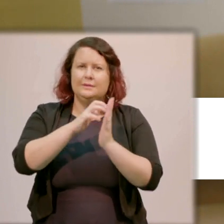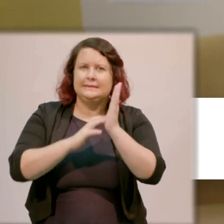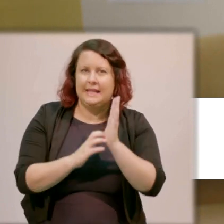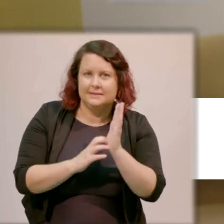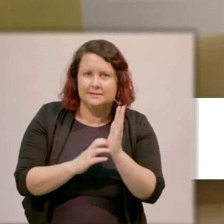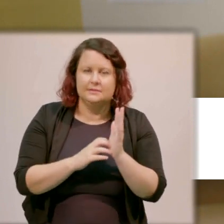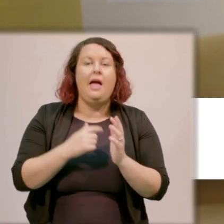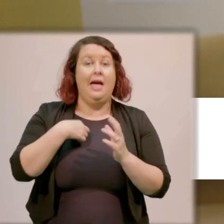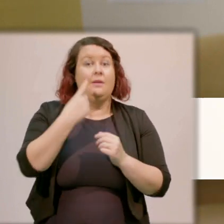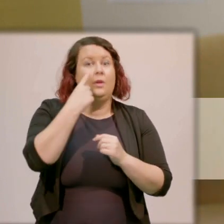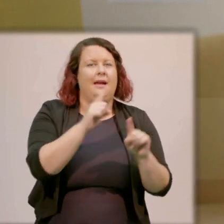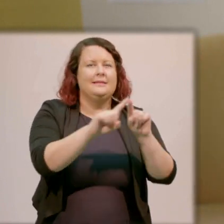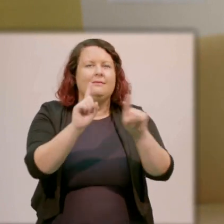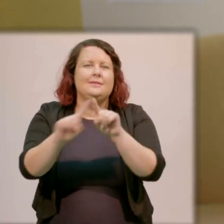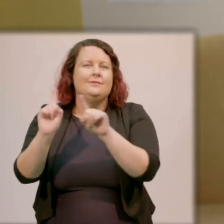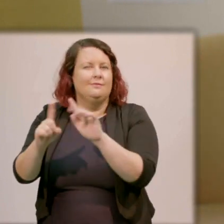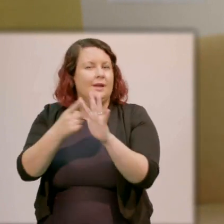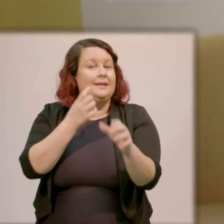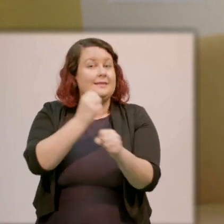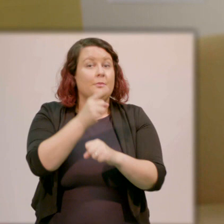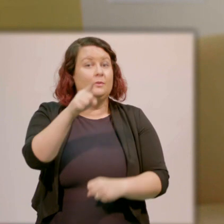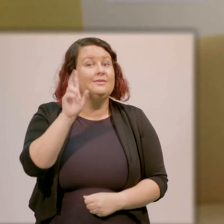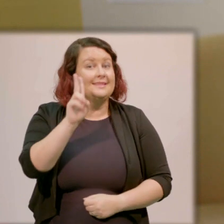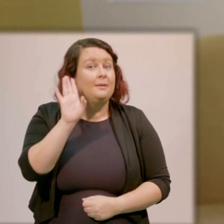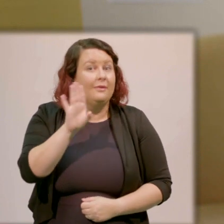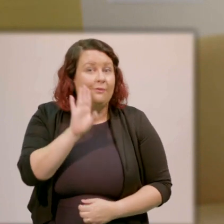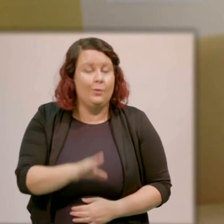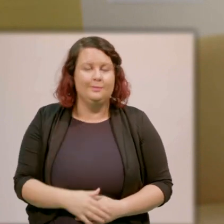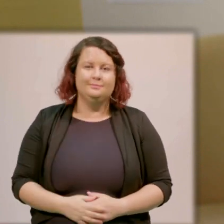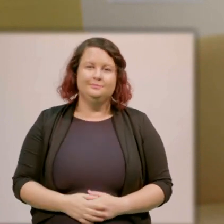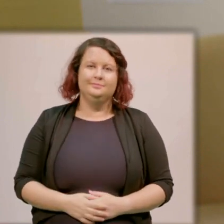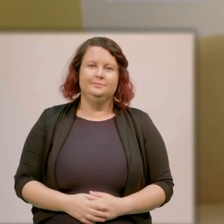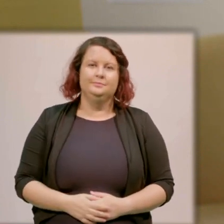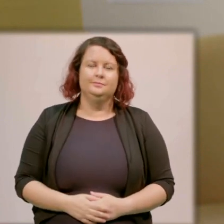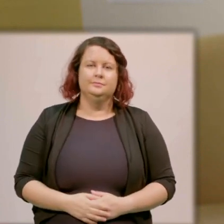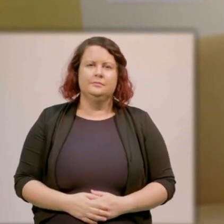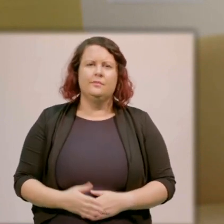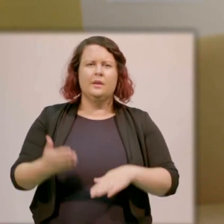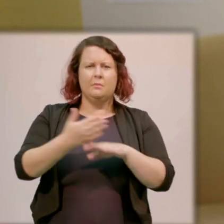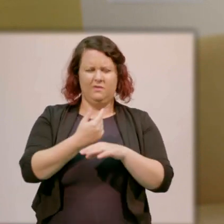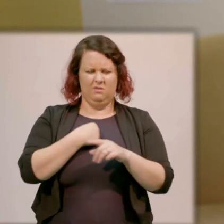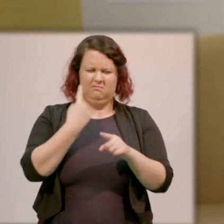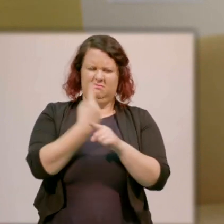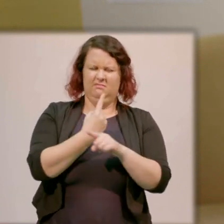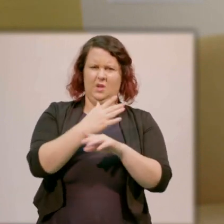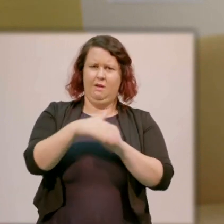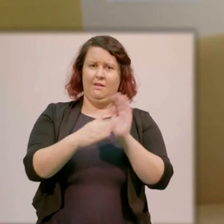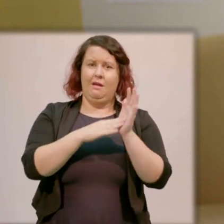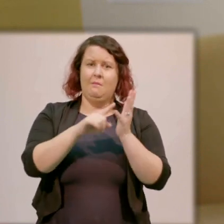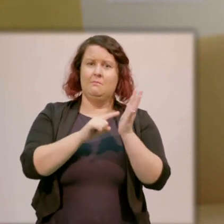of some multi-modal texts you might read or engage with throughout your day. Before we consider what multimodal texts are,